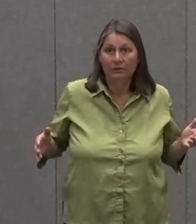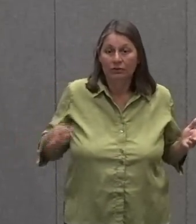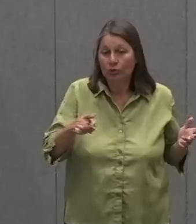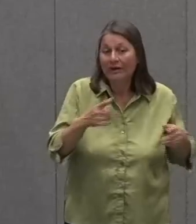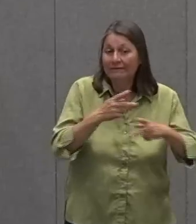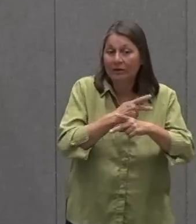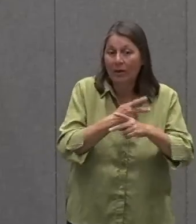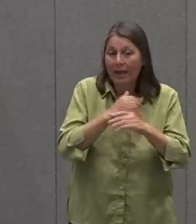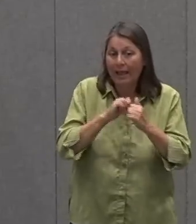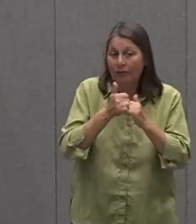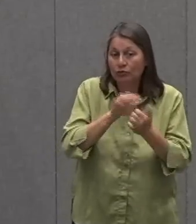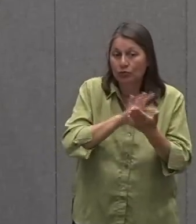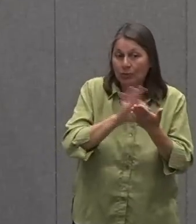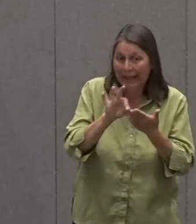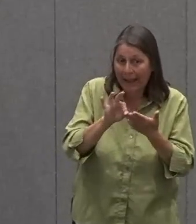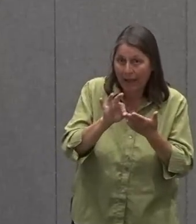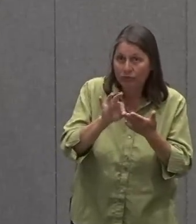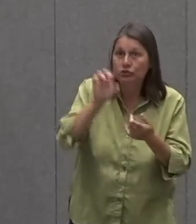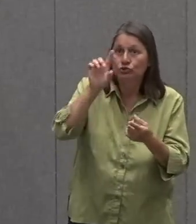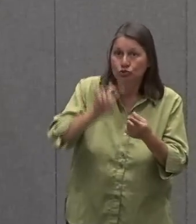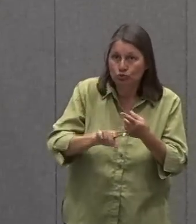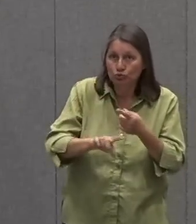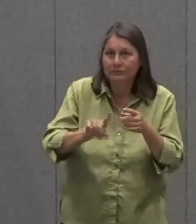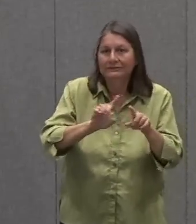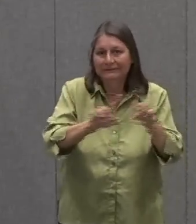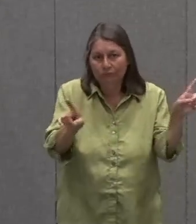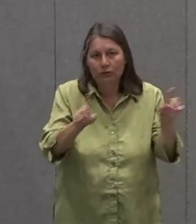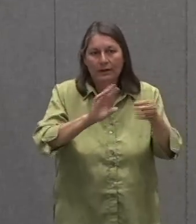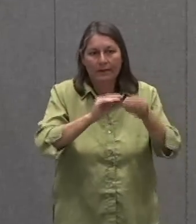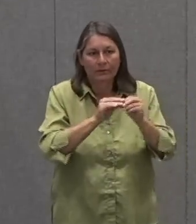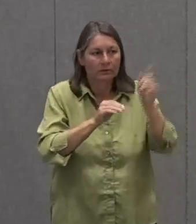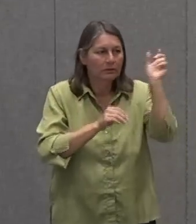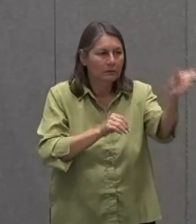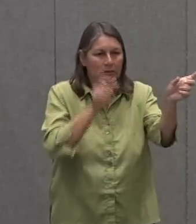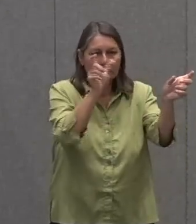to count to different numbers. So I have here